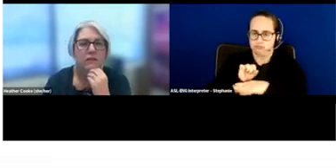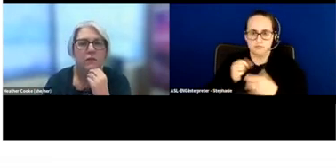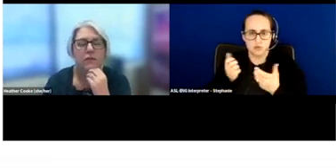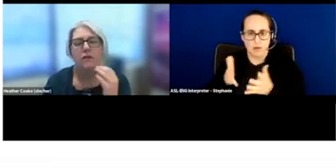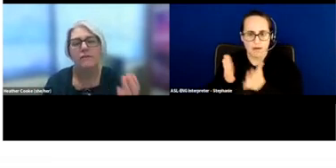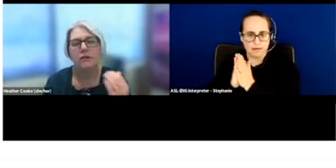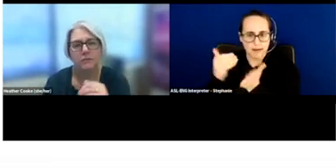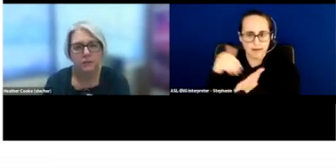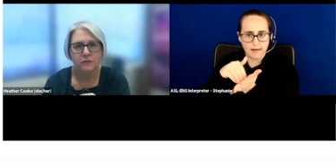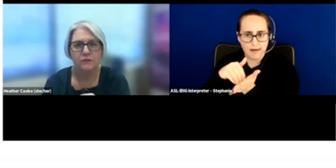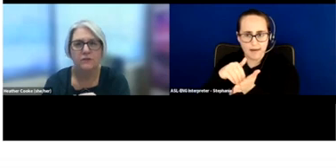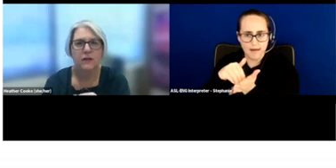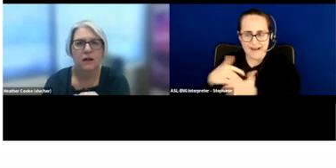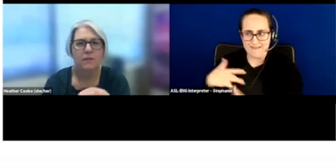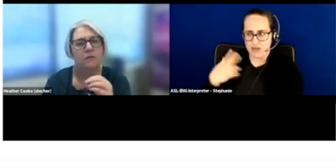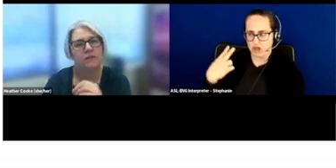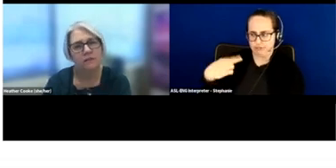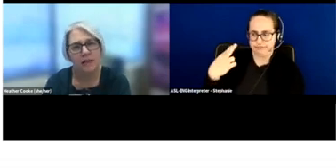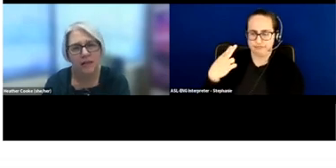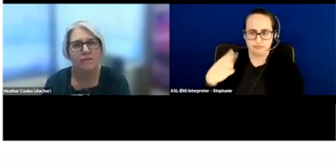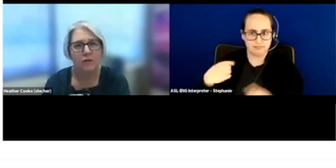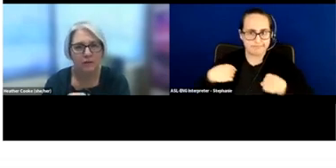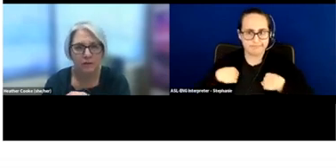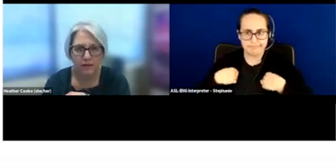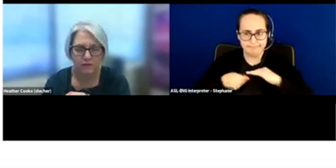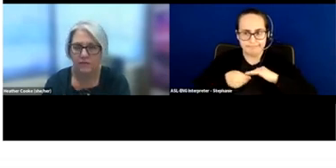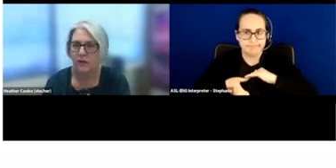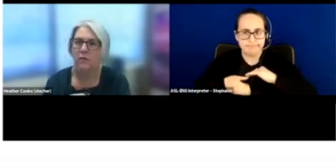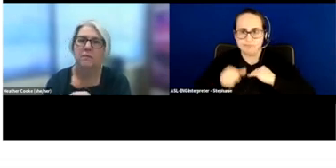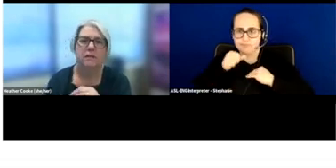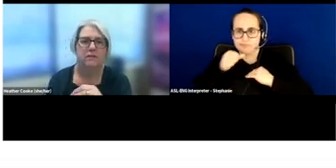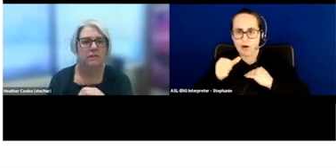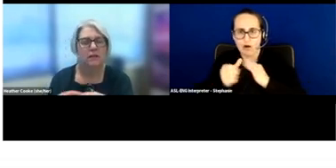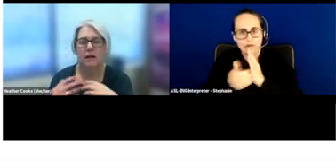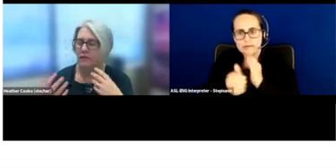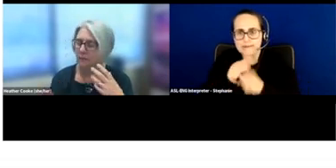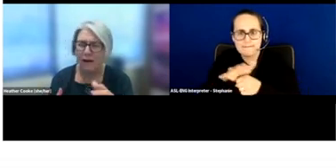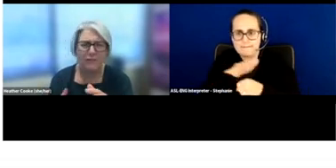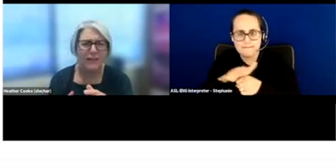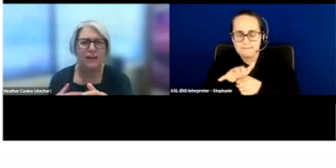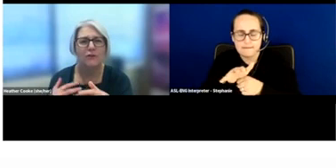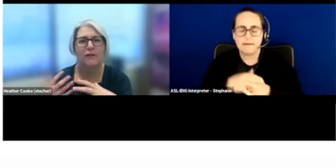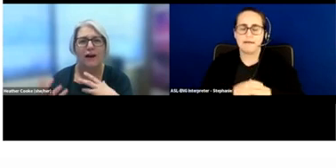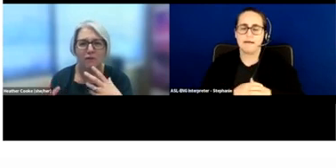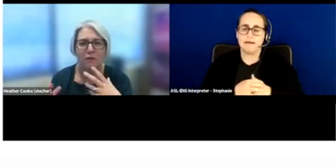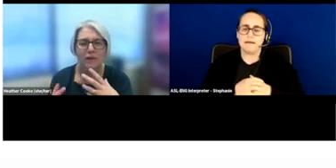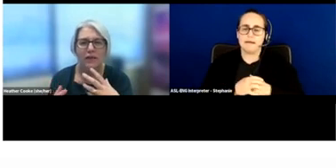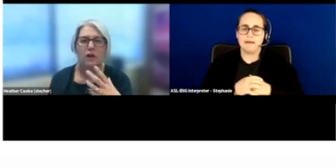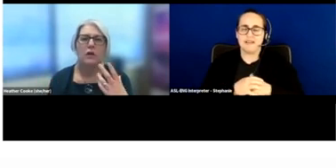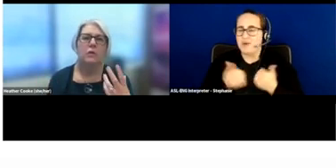And so the nonverbal cues that were displayed following requests for help, such as huffing eye rolling, really